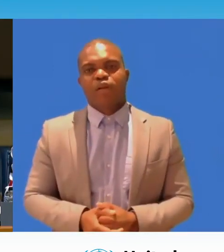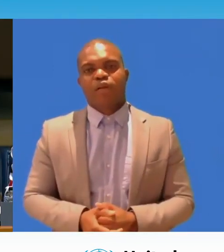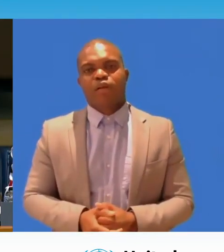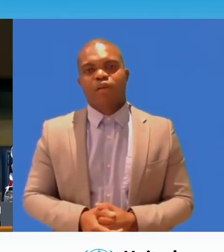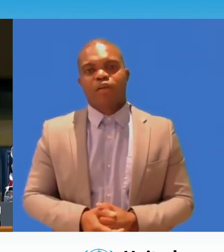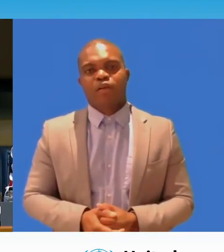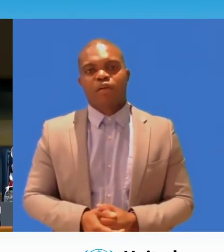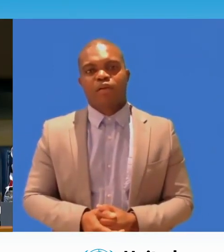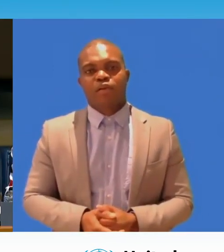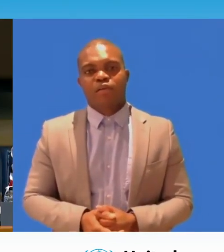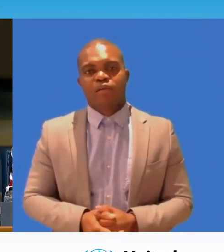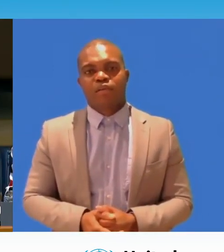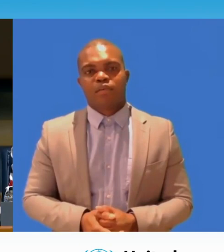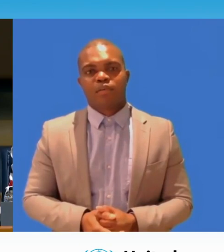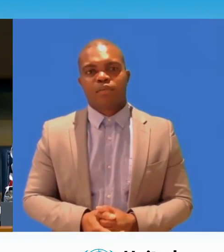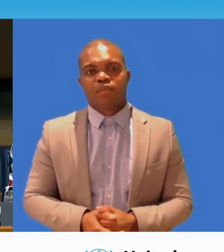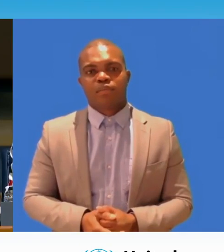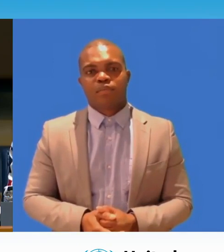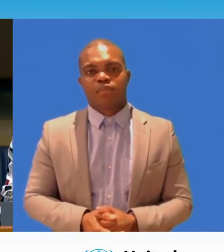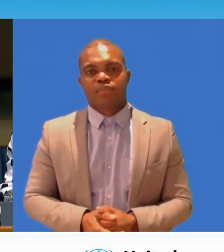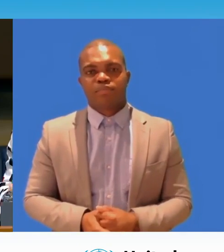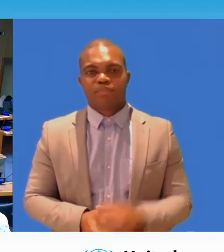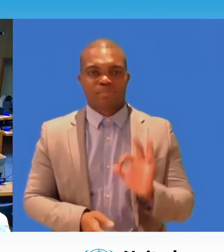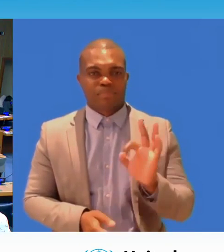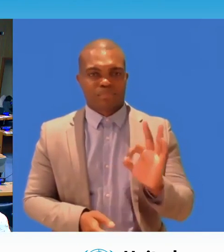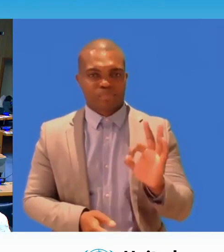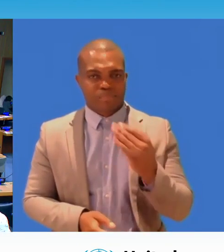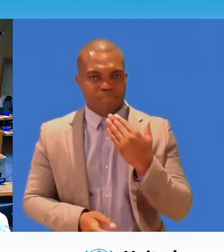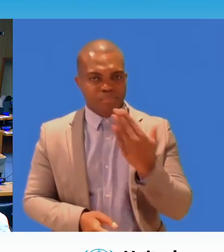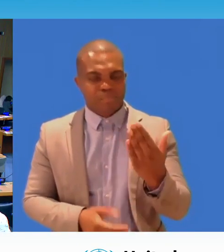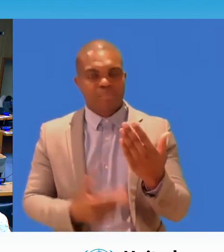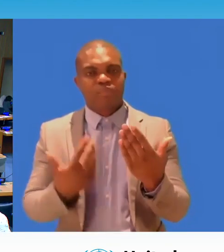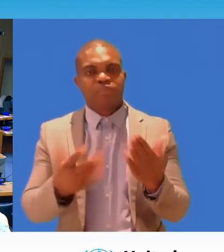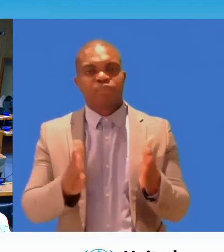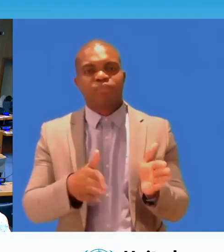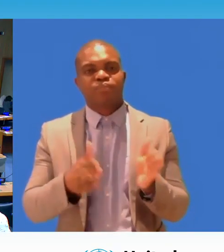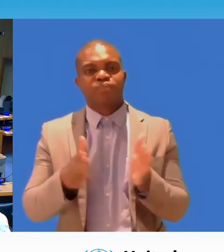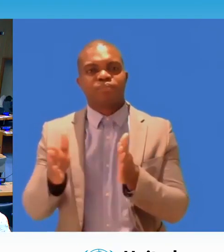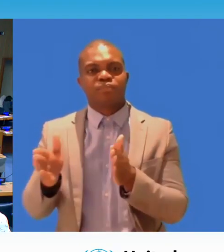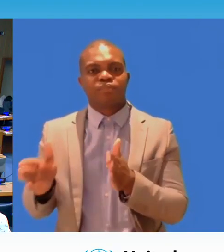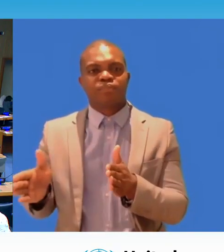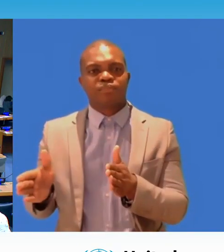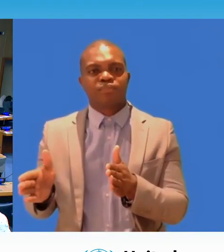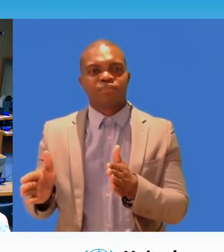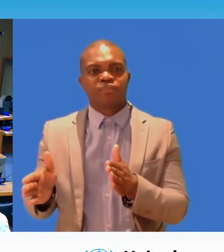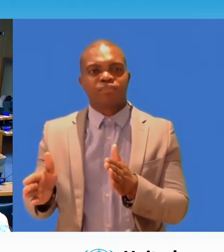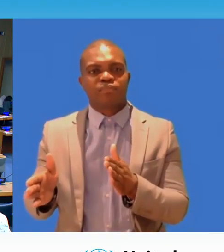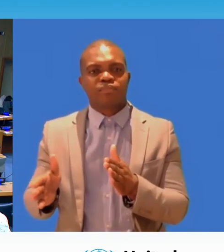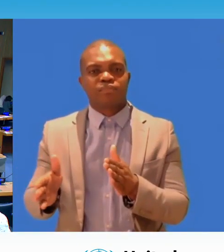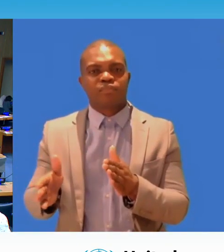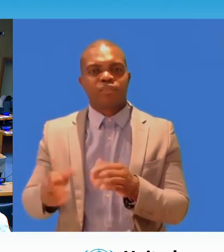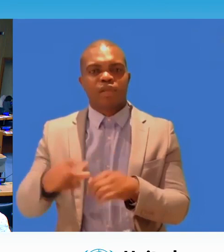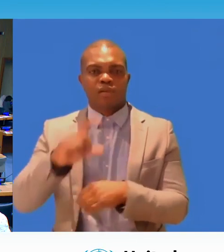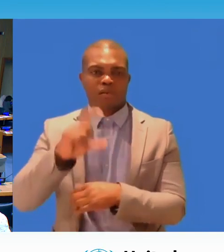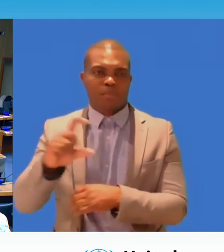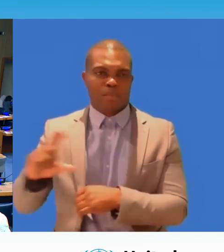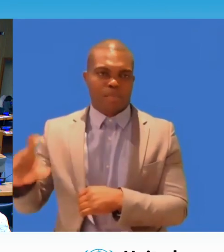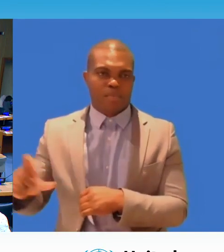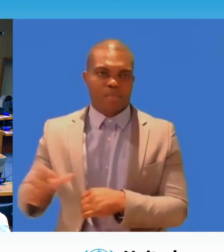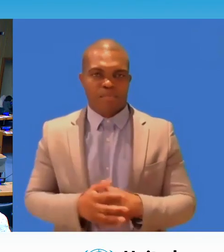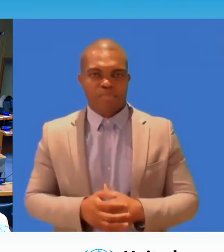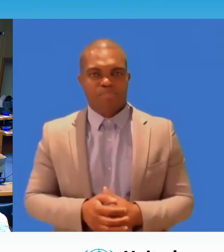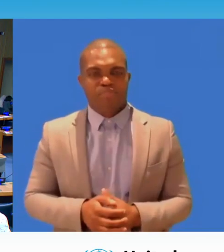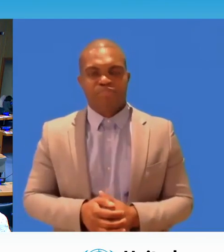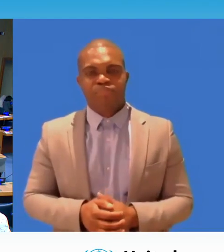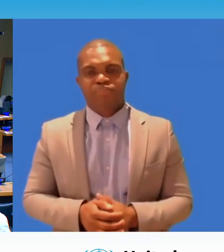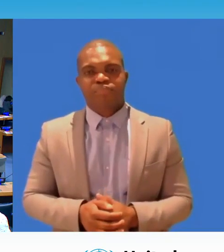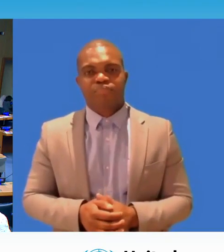distinguished representative of Nepal thank you Mr chairs people with disabilities face multiple